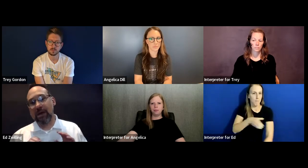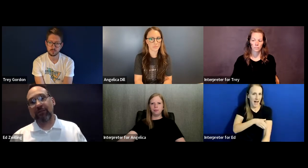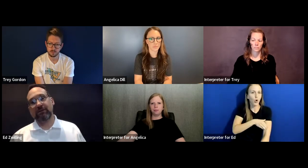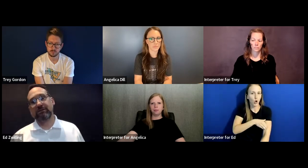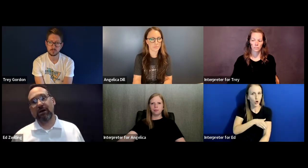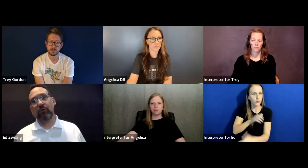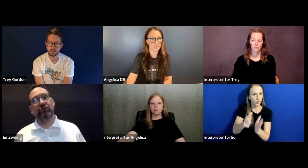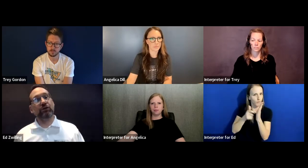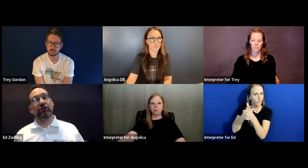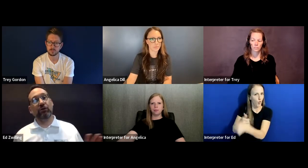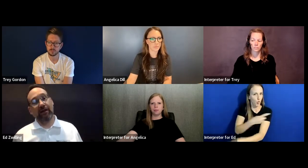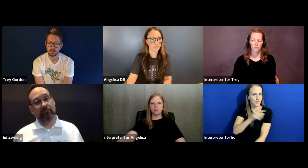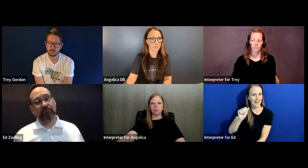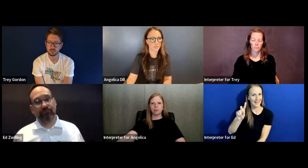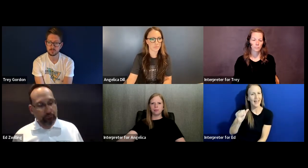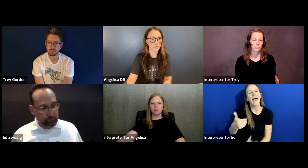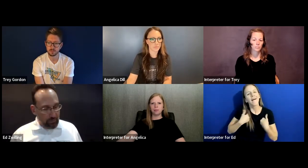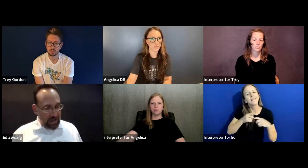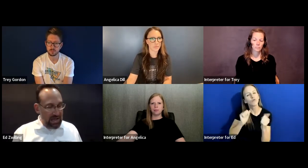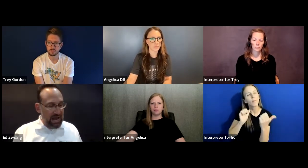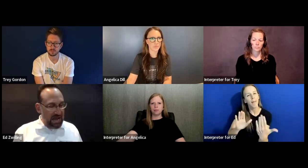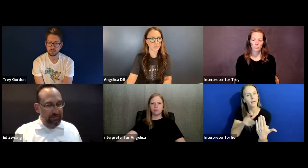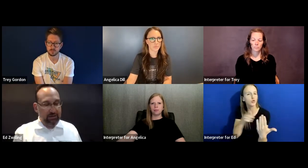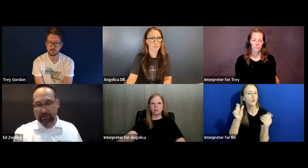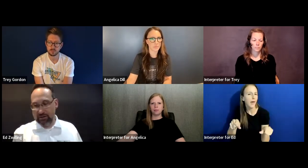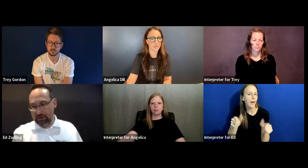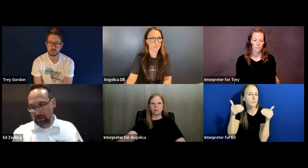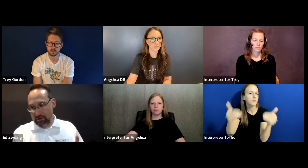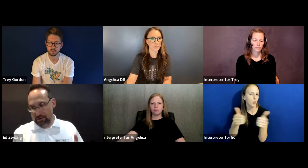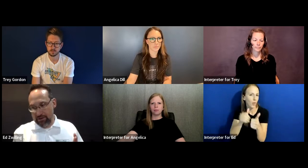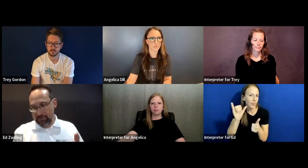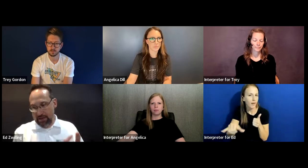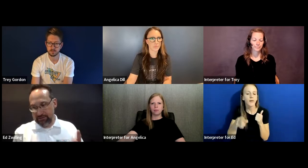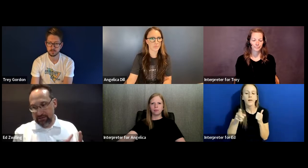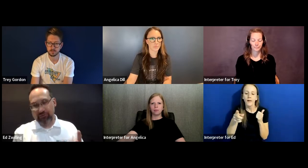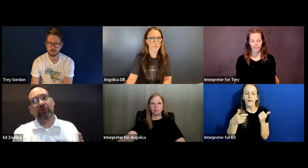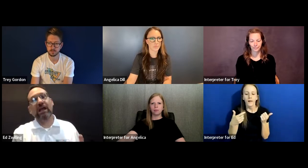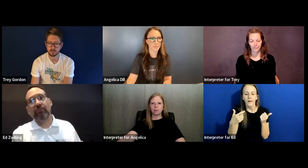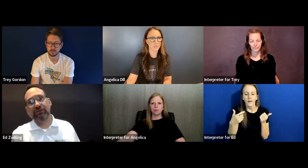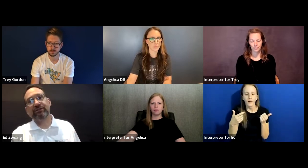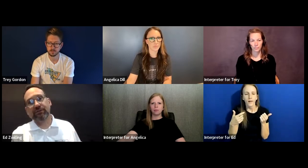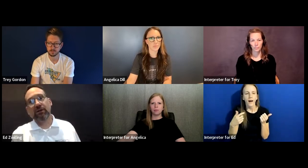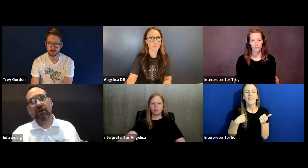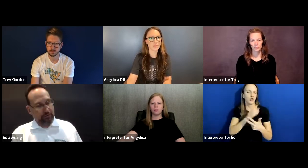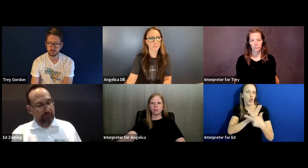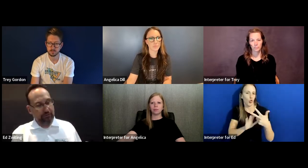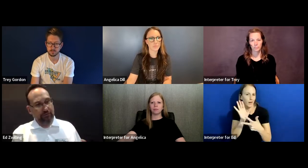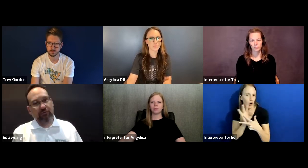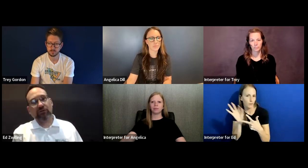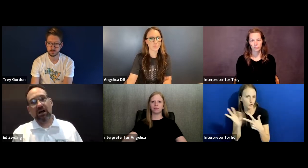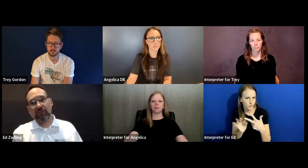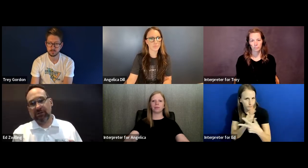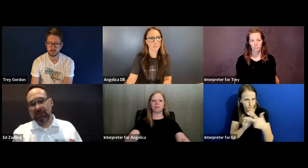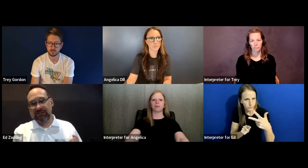methods by which you can do that and i think of it uh as as three options the the first option is